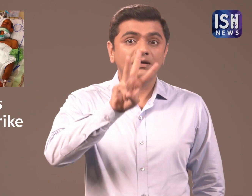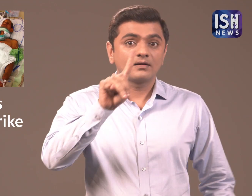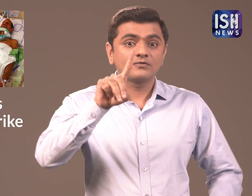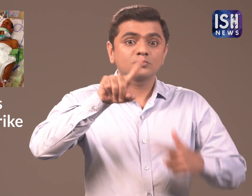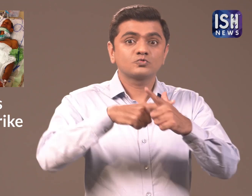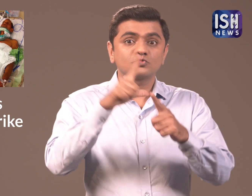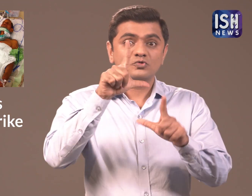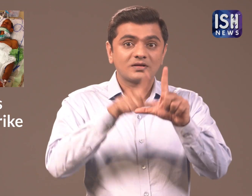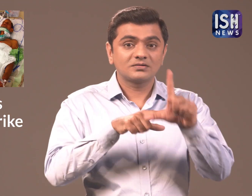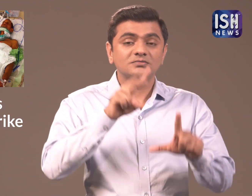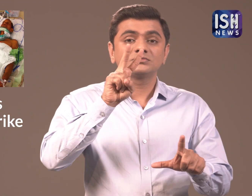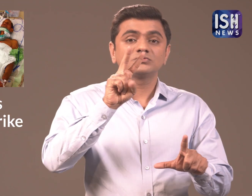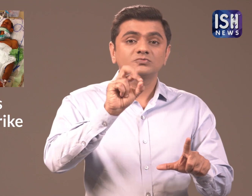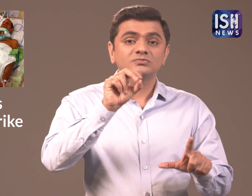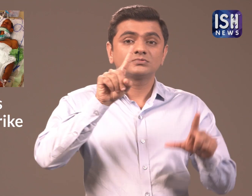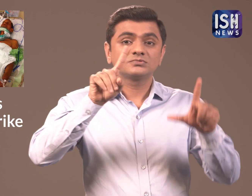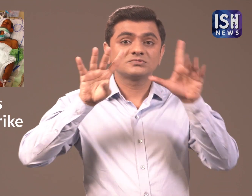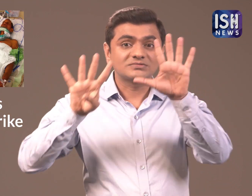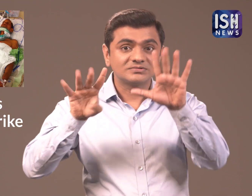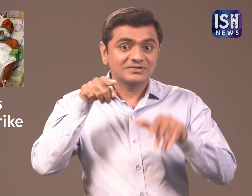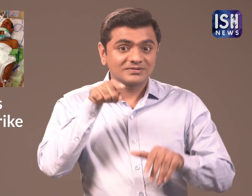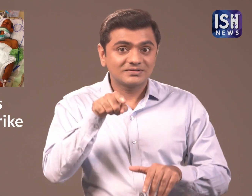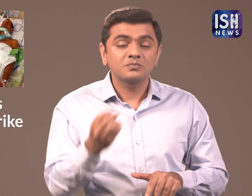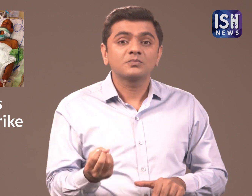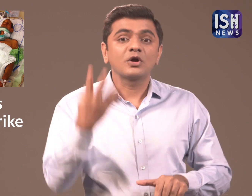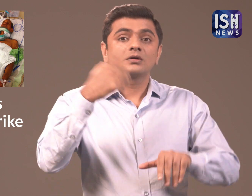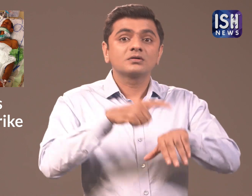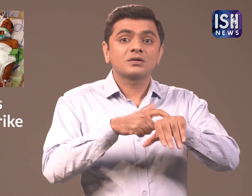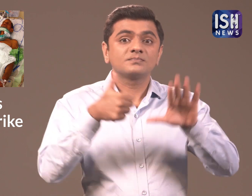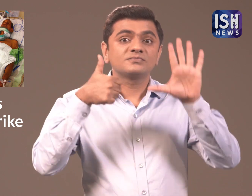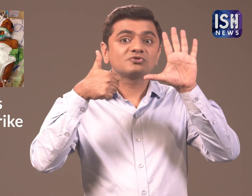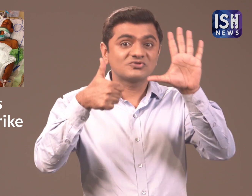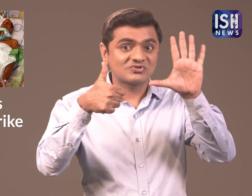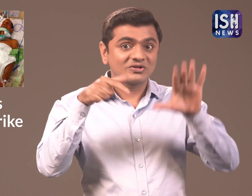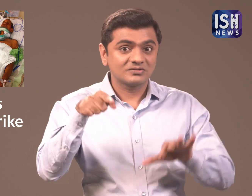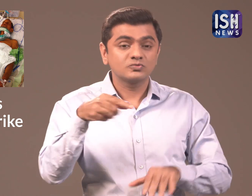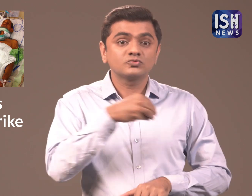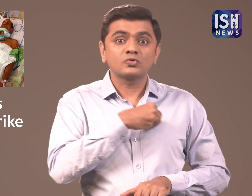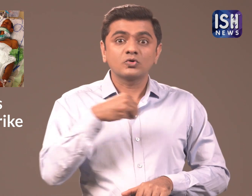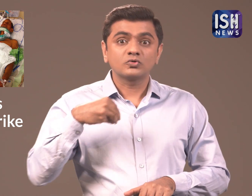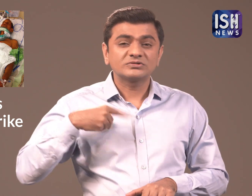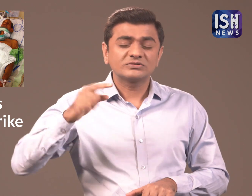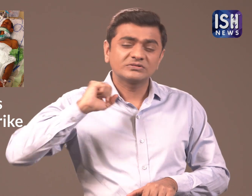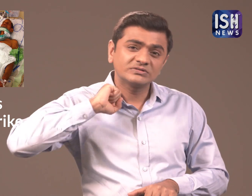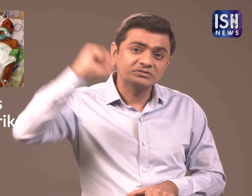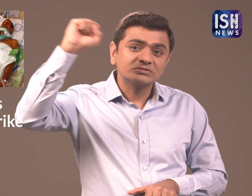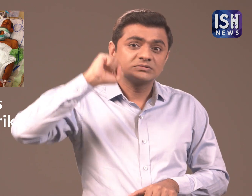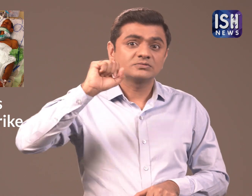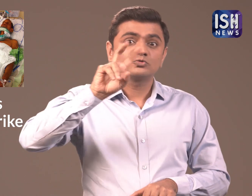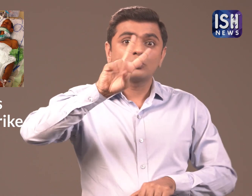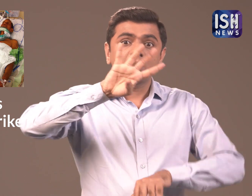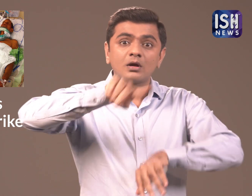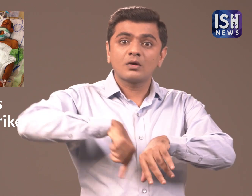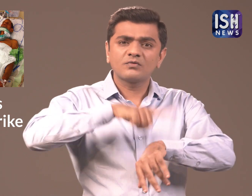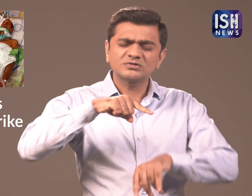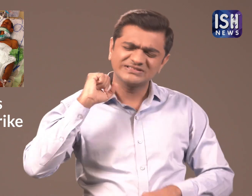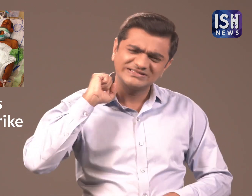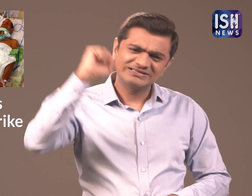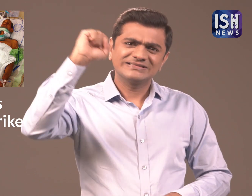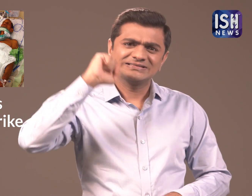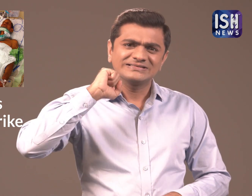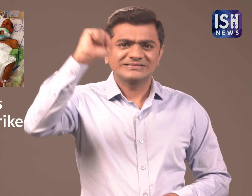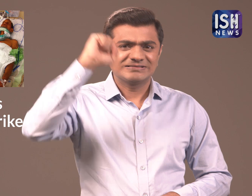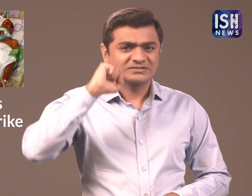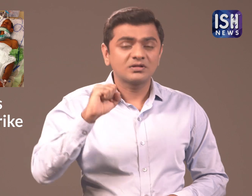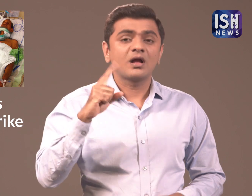From 6:00 am on 31st July 2019, doctors all over India went on strike for 24hrs.